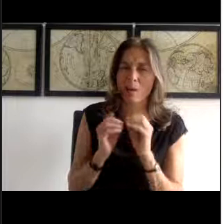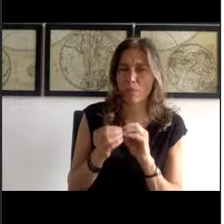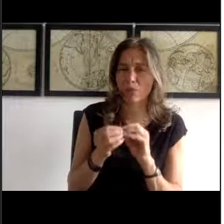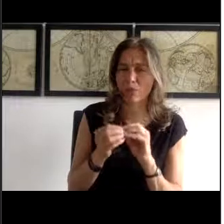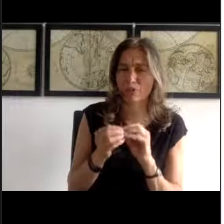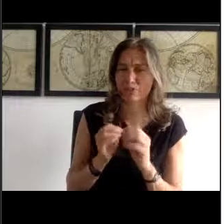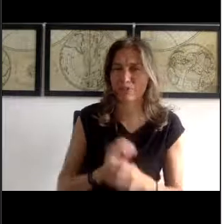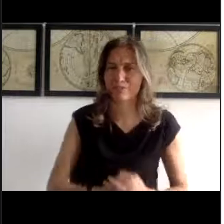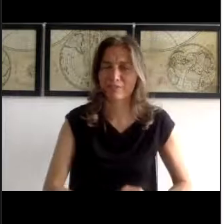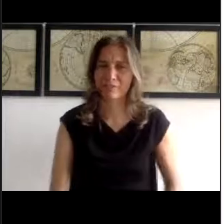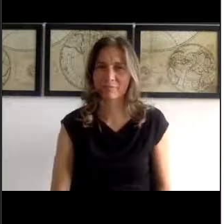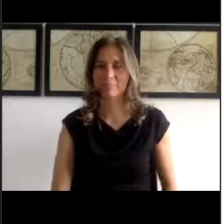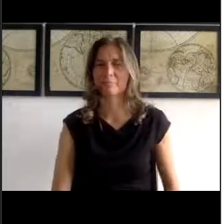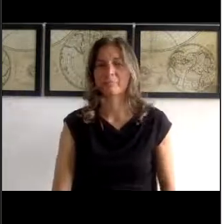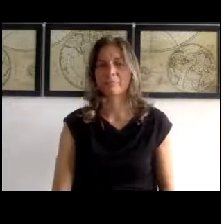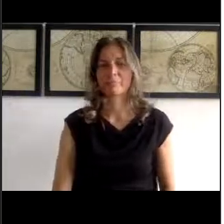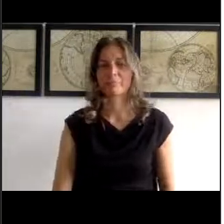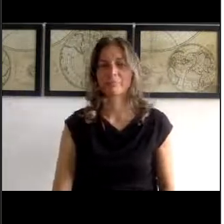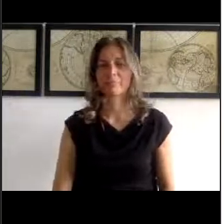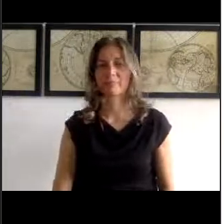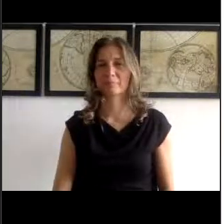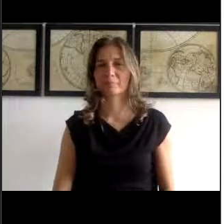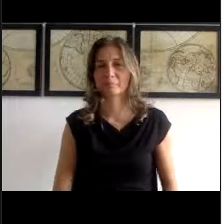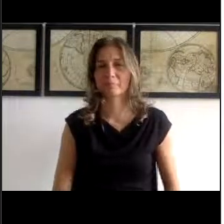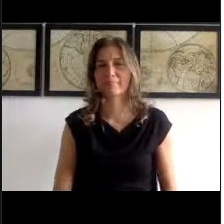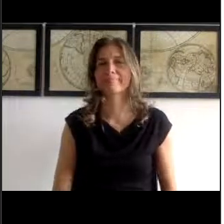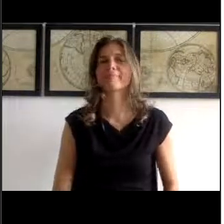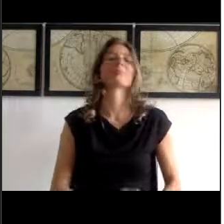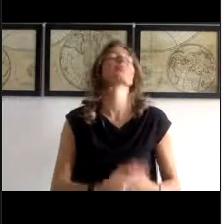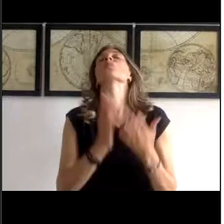according to the Erasmus+ programme but there is still work to be done